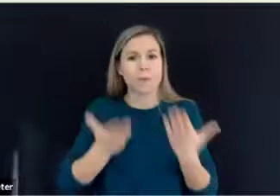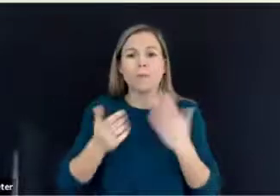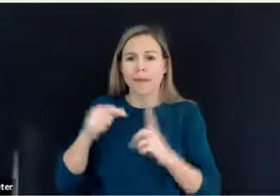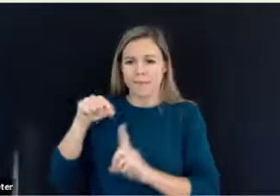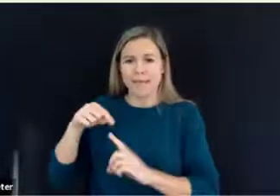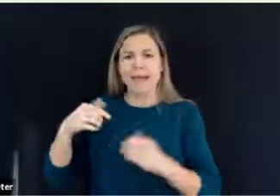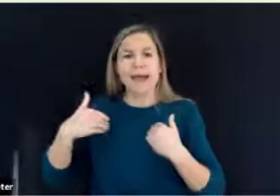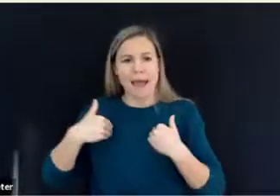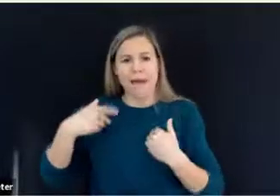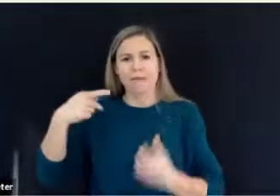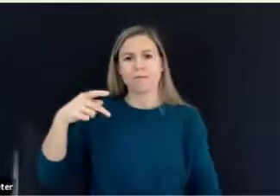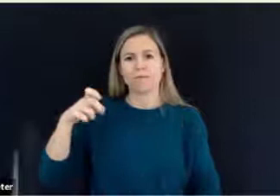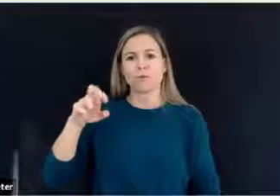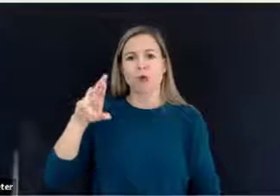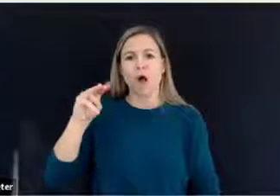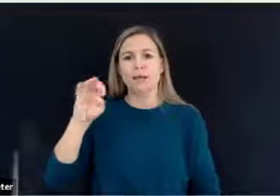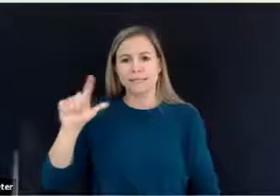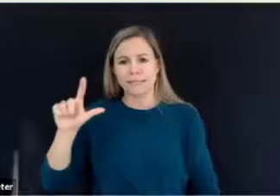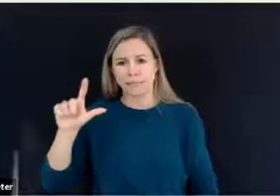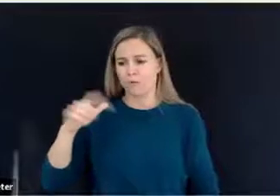so we've added those diseases